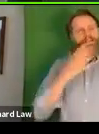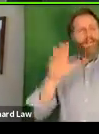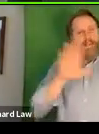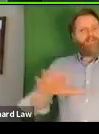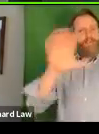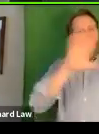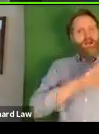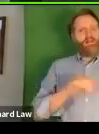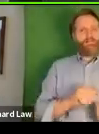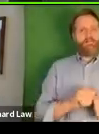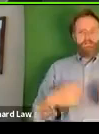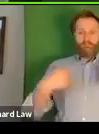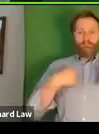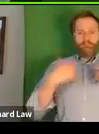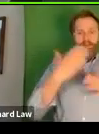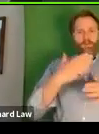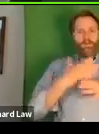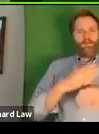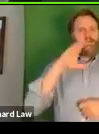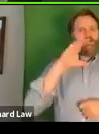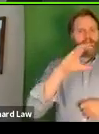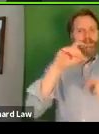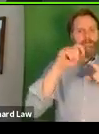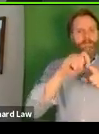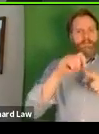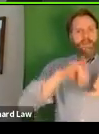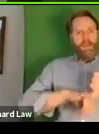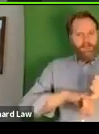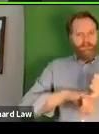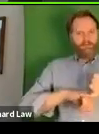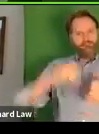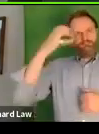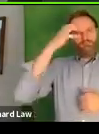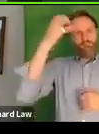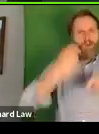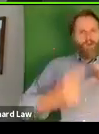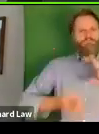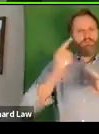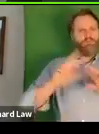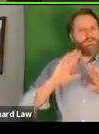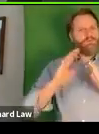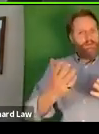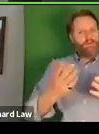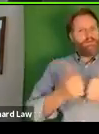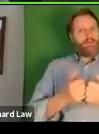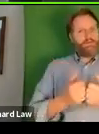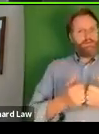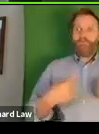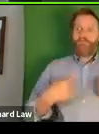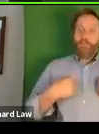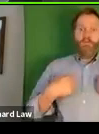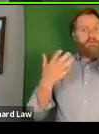CPS we've had quite a positive and regular dialogue